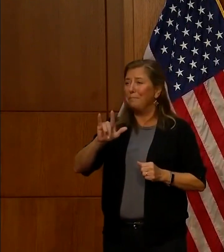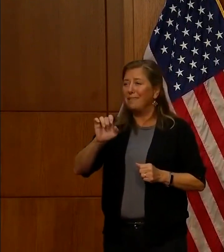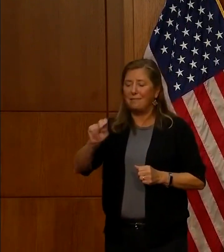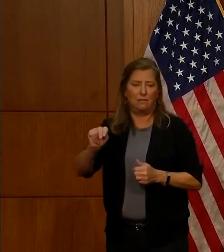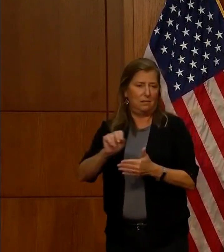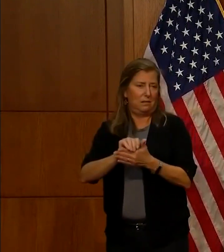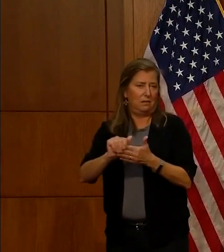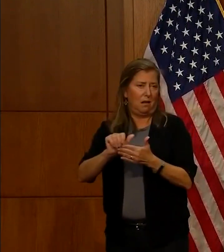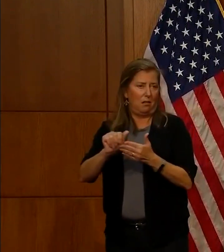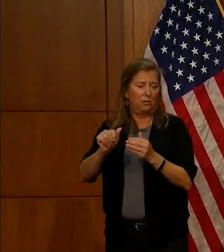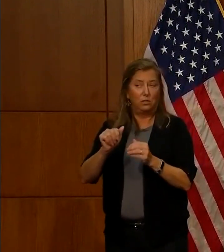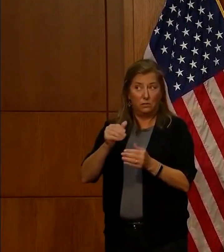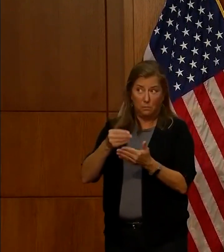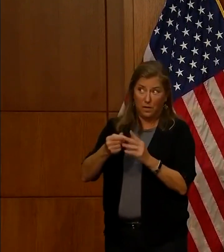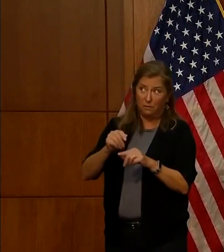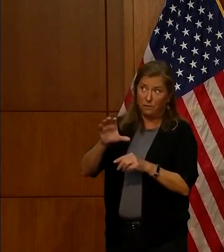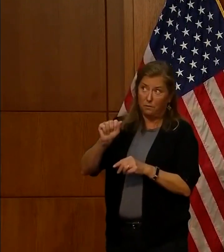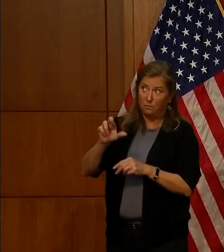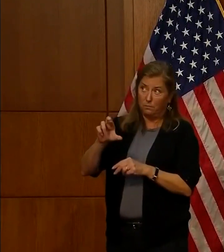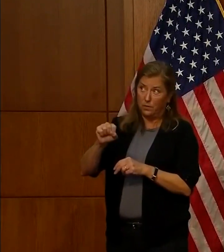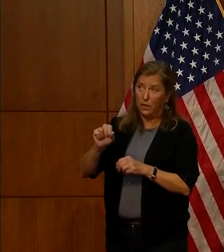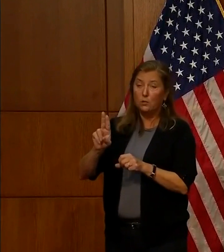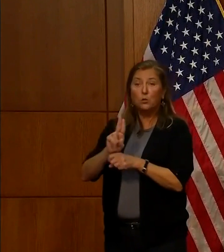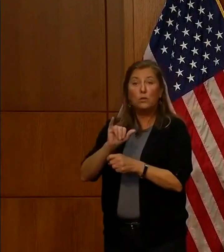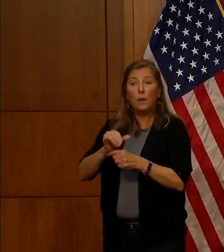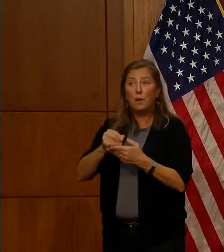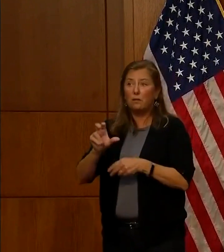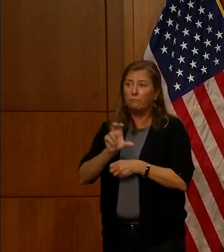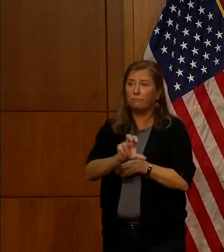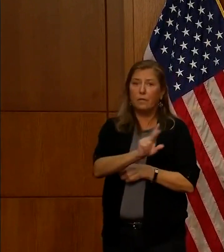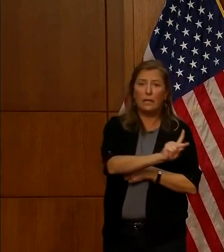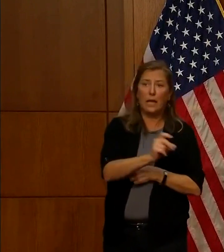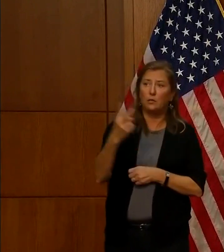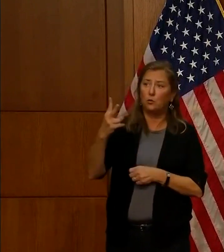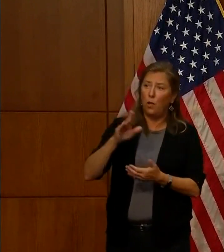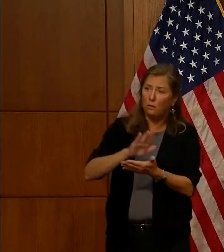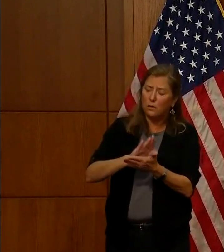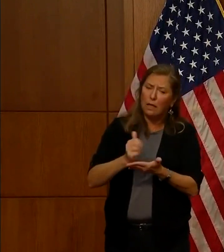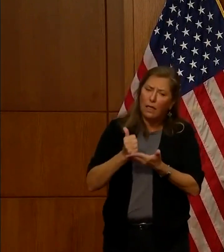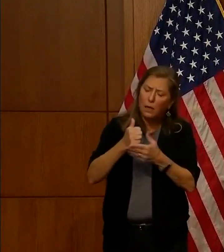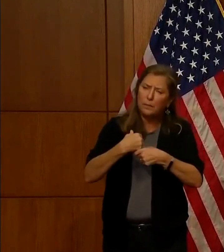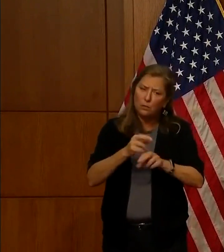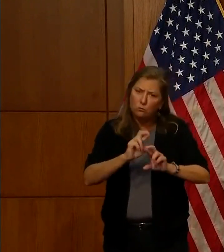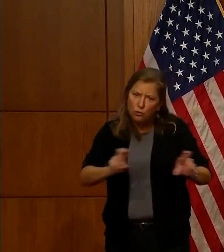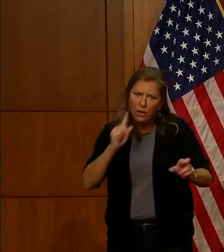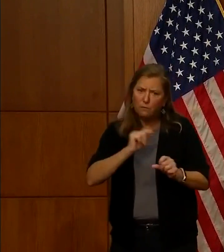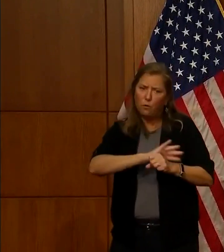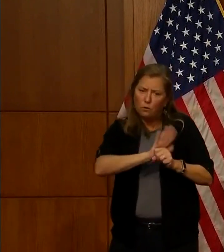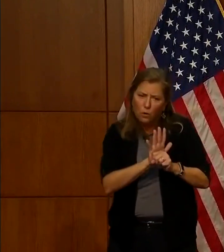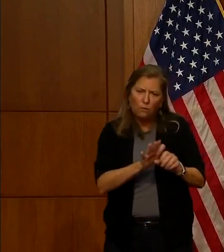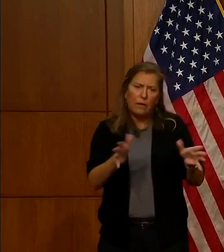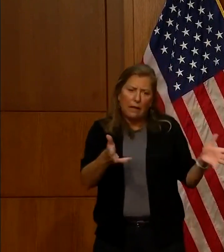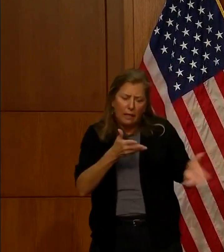THAN TWO HUNDRED AND TWENTY MILLION DOLLARS IN CARES FUNDING FOR K. THROUGH TWELVE